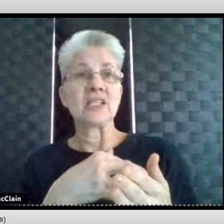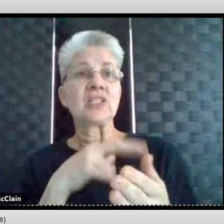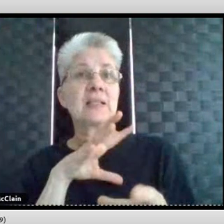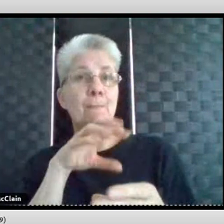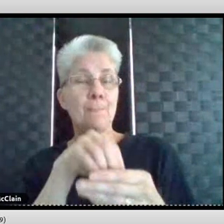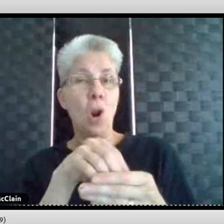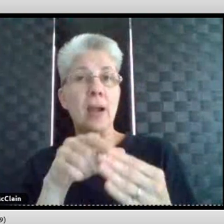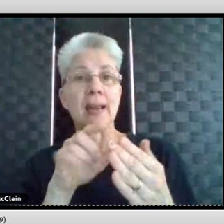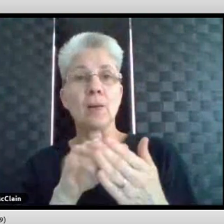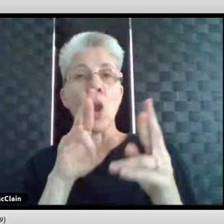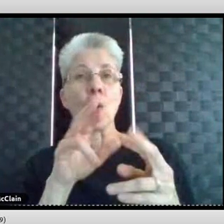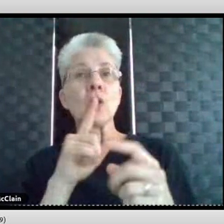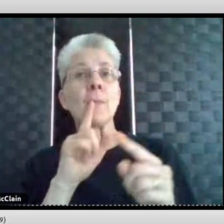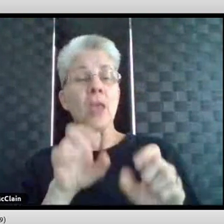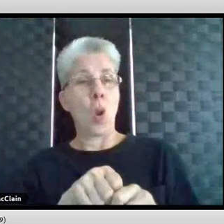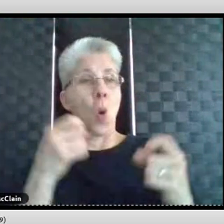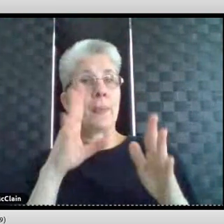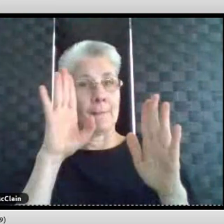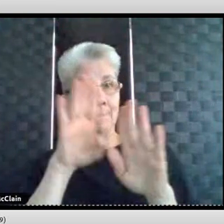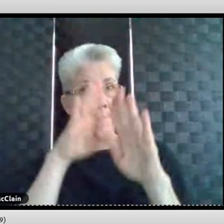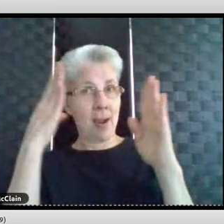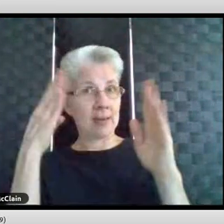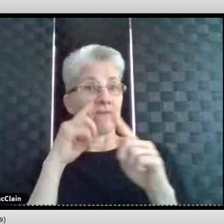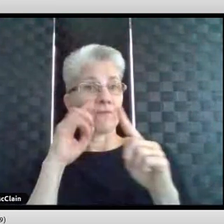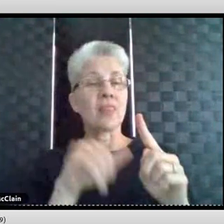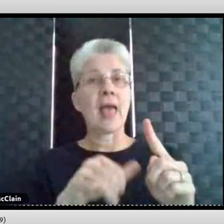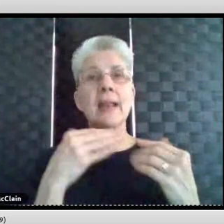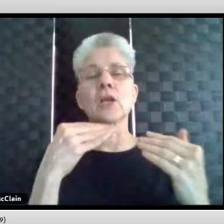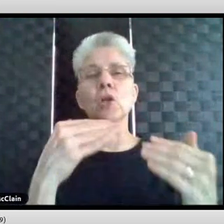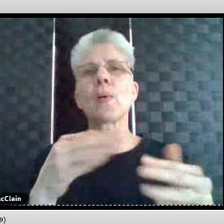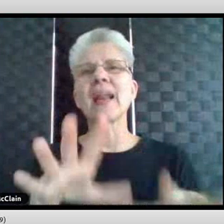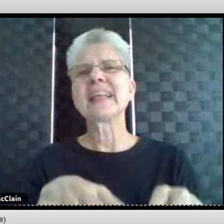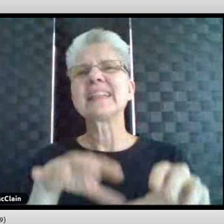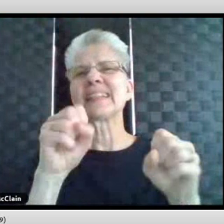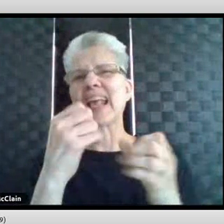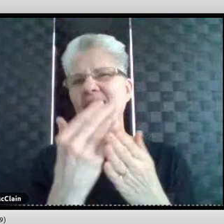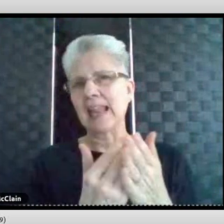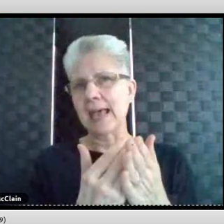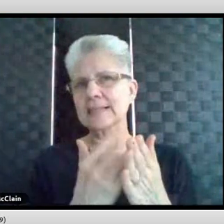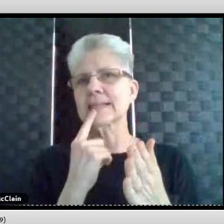and we hope you'll be open-minded and go ahead and take the lessons that can be learned,